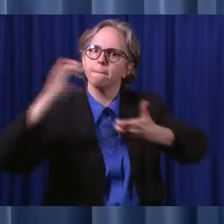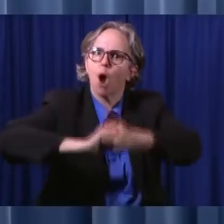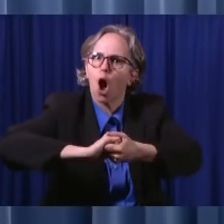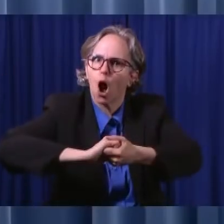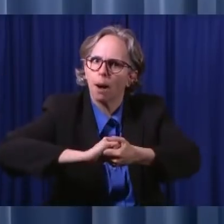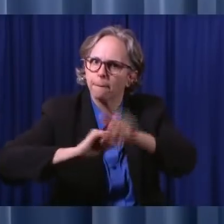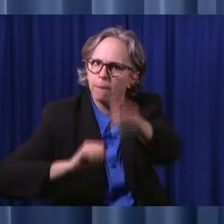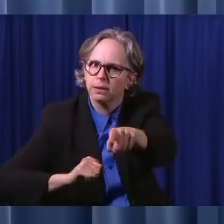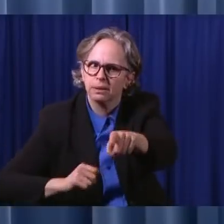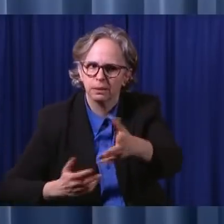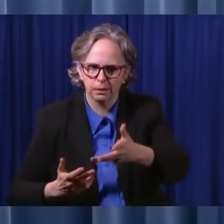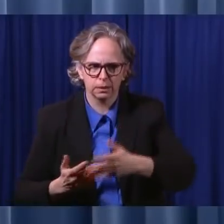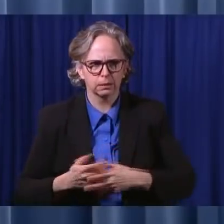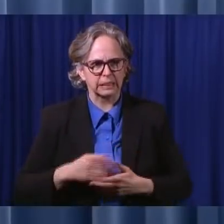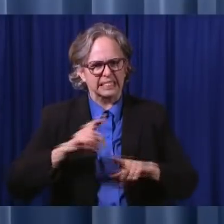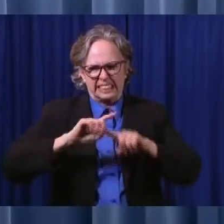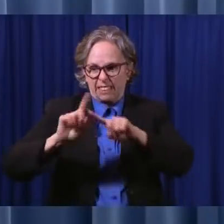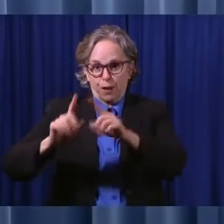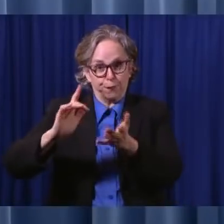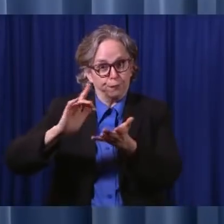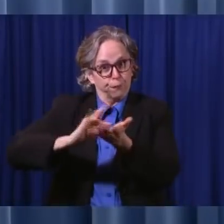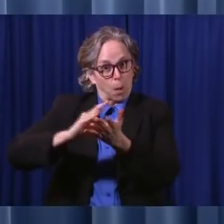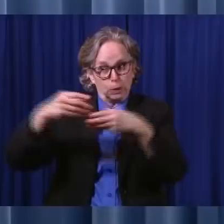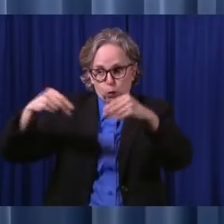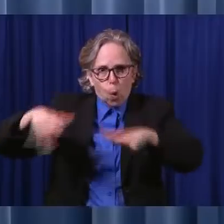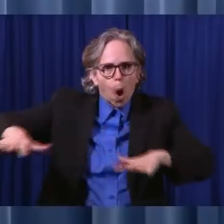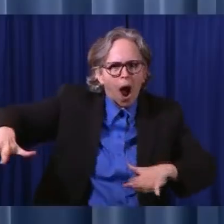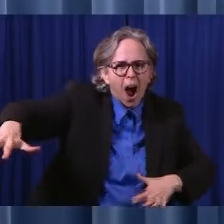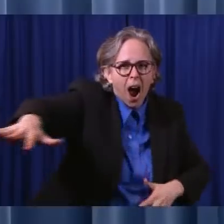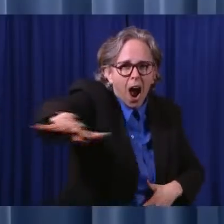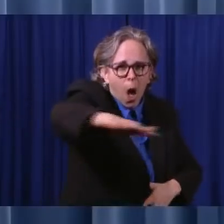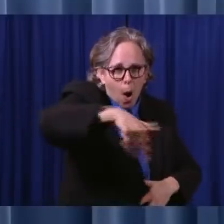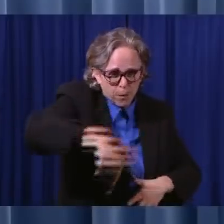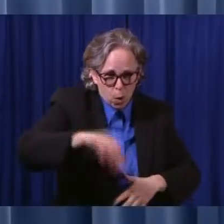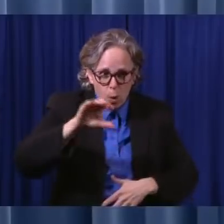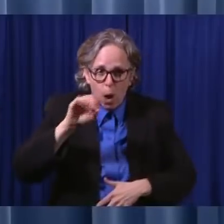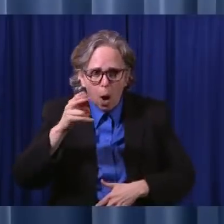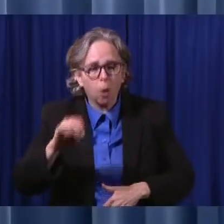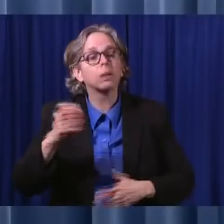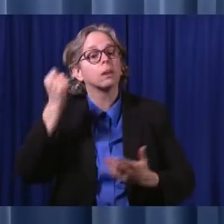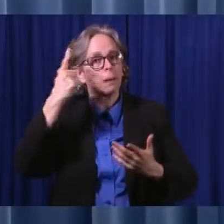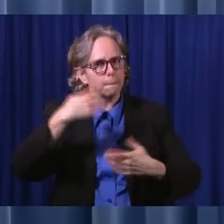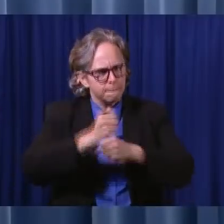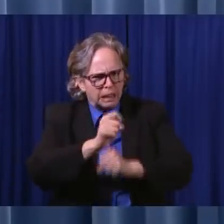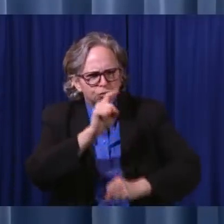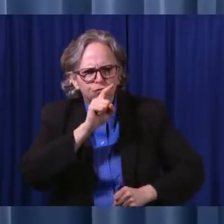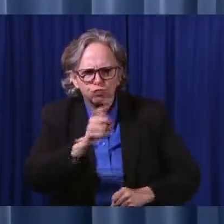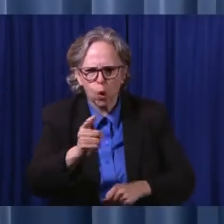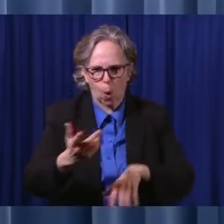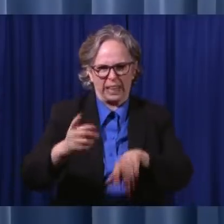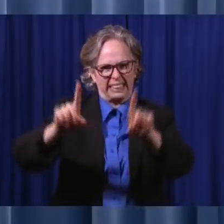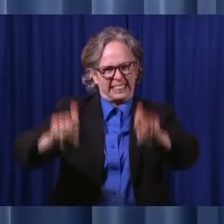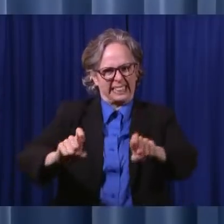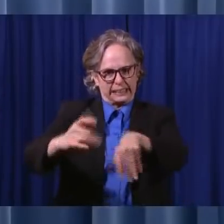I'M WORKING AGGRESSIVELY WITH THE OHIO FARMER'S ASSOCIATION. I TALKED TO THEM FRANKLY THIS MORNING THE